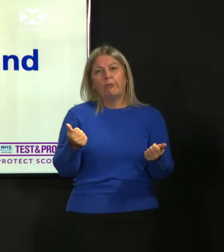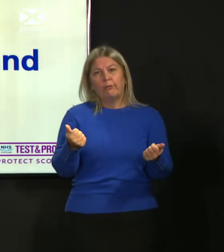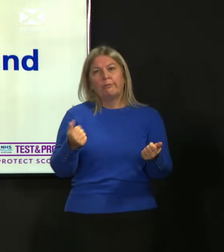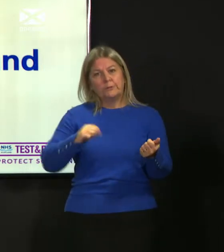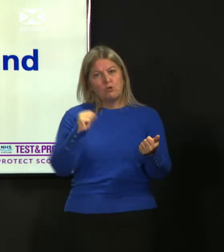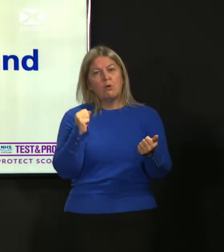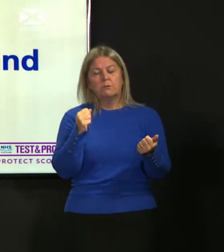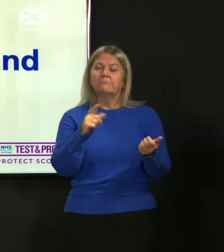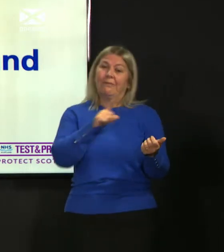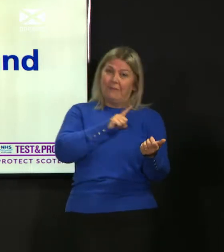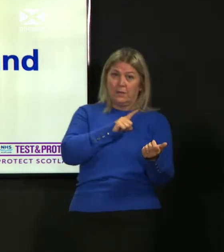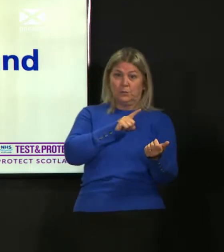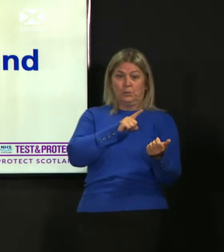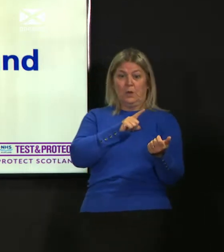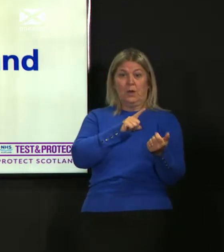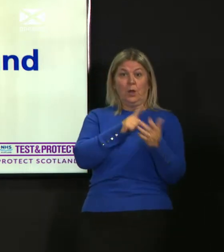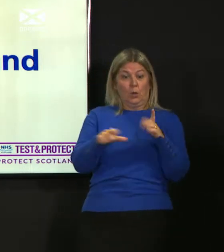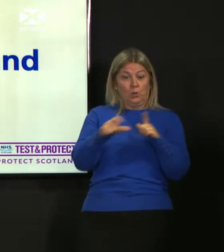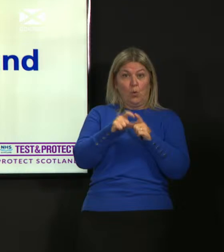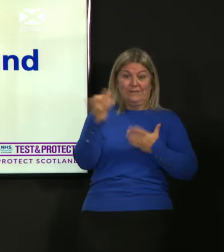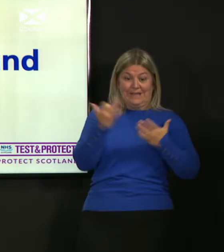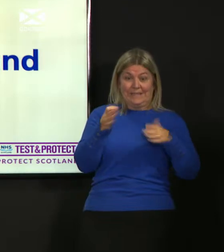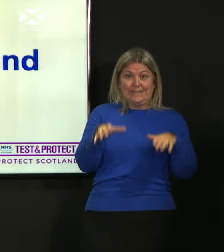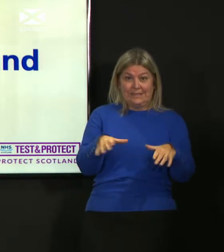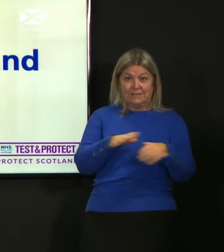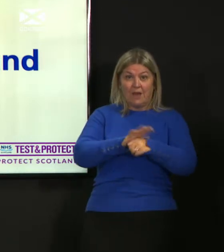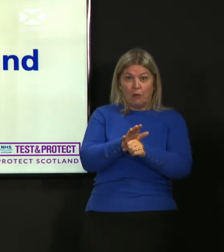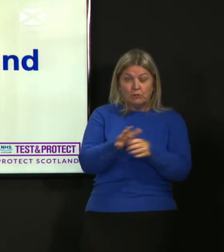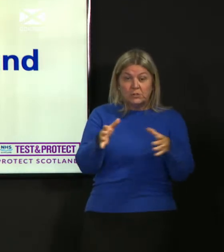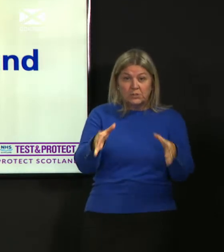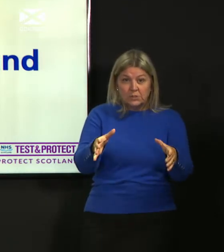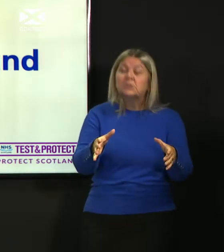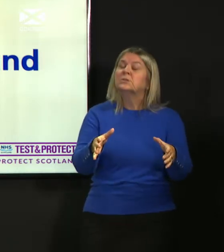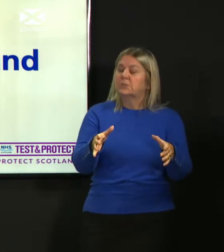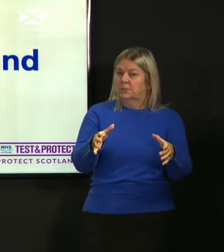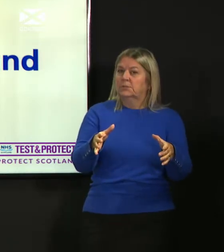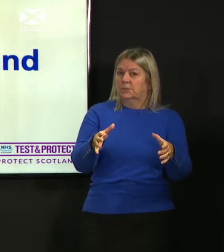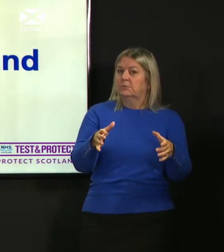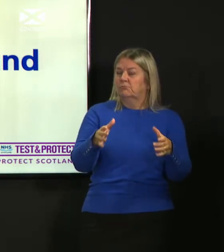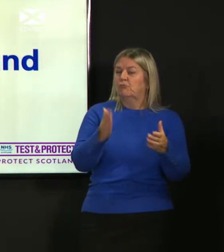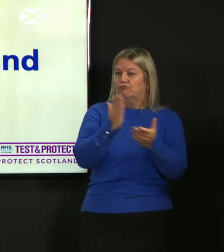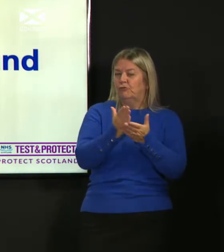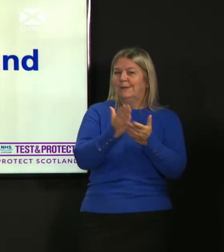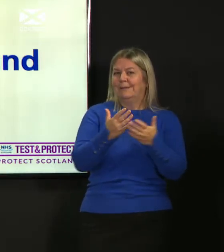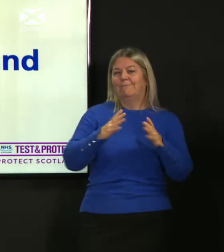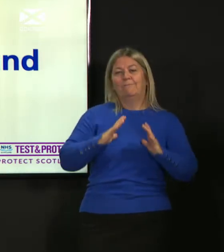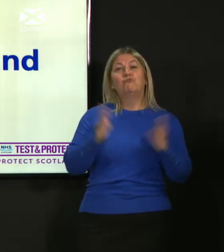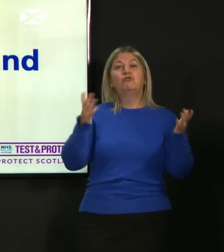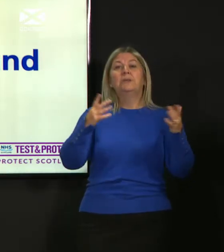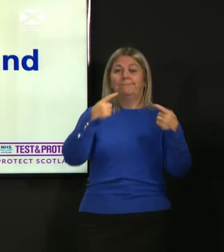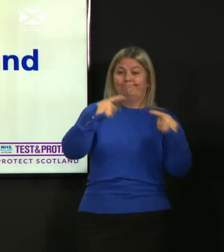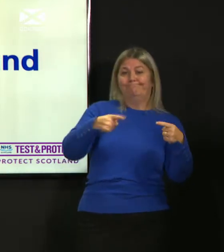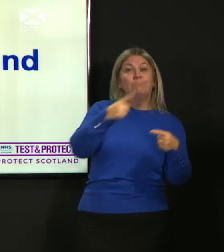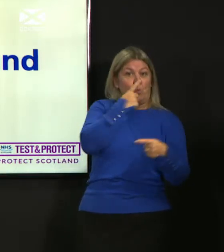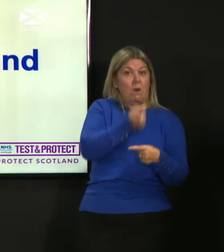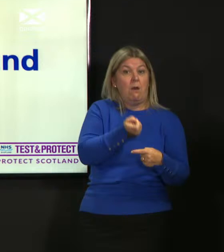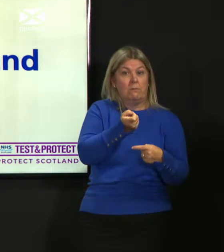light of the Covid 19 virus we have significantly expanded free eligibility to now include social